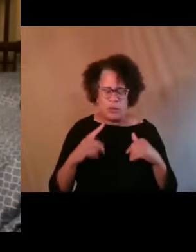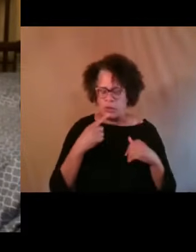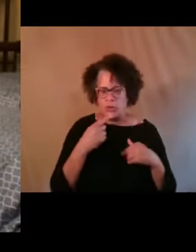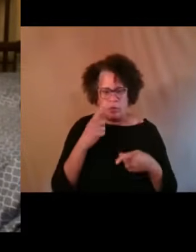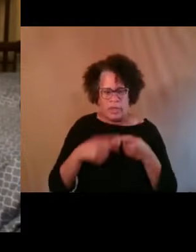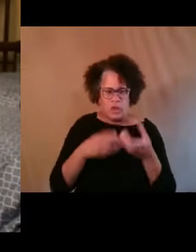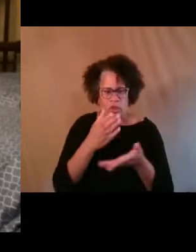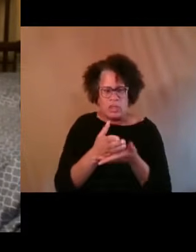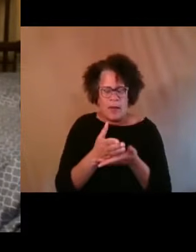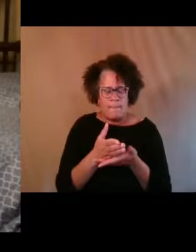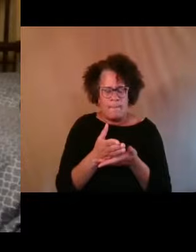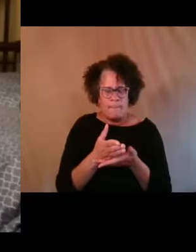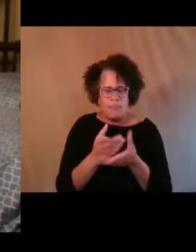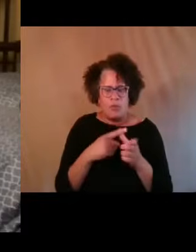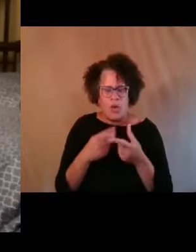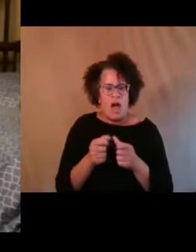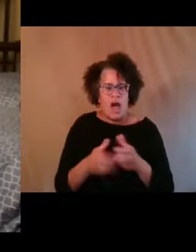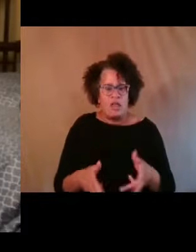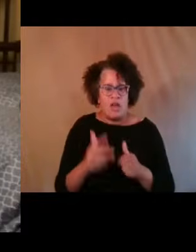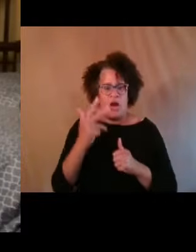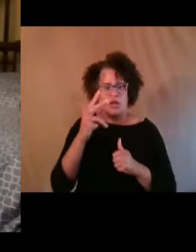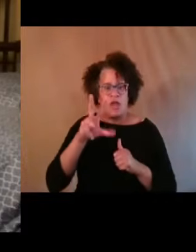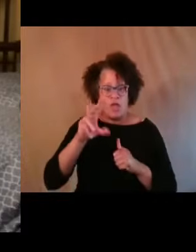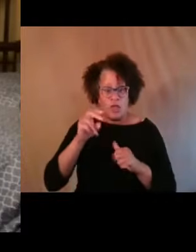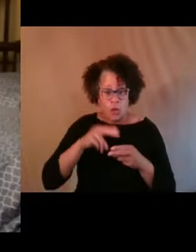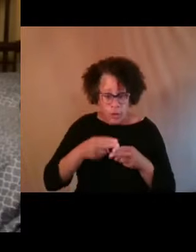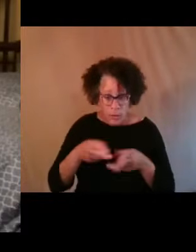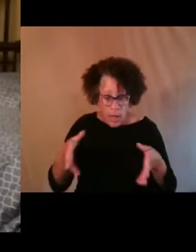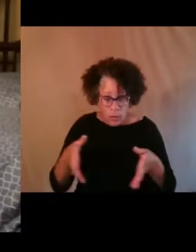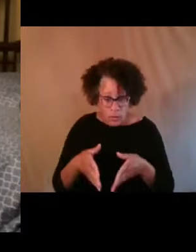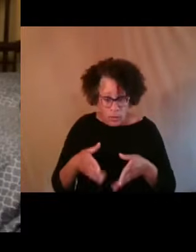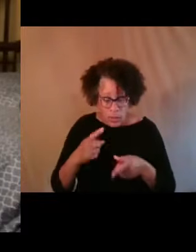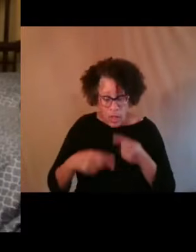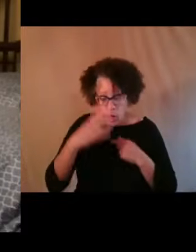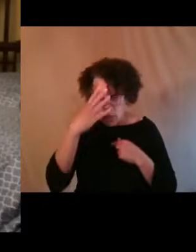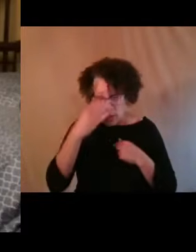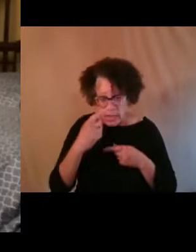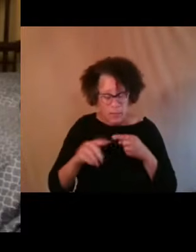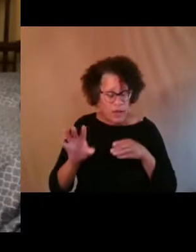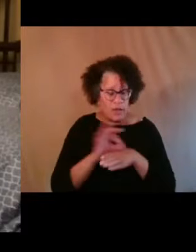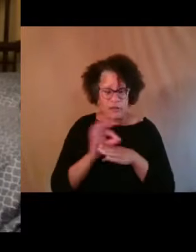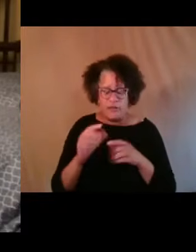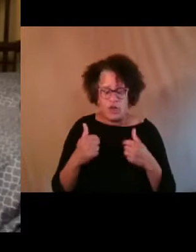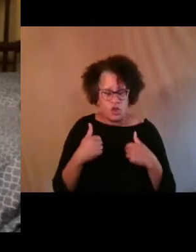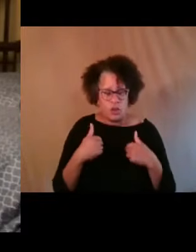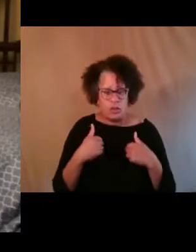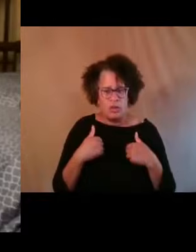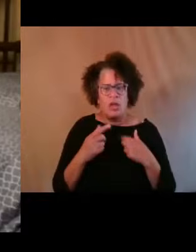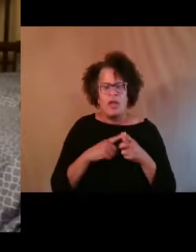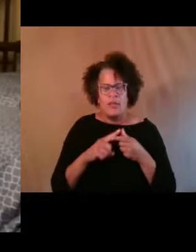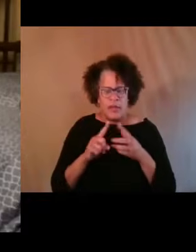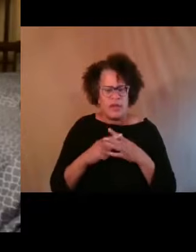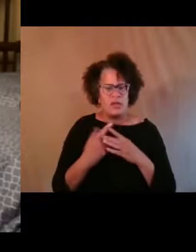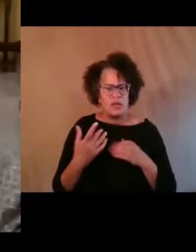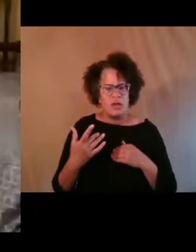And I lost 30 pounds. I couldn't sleep and I couldn't function. And I actually started to feel like at times,